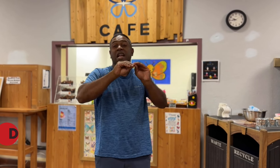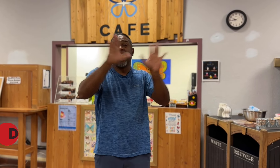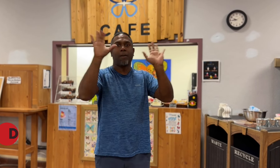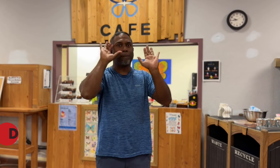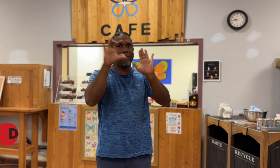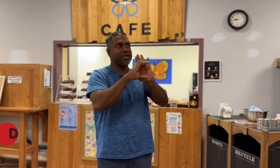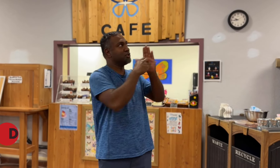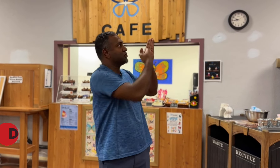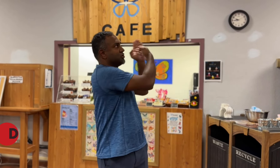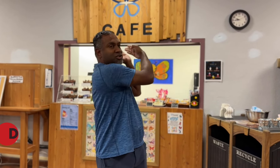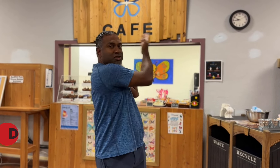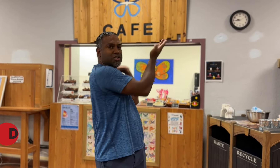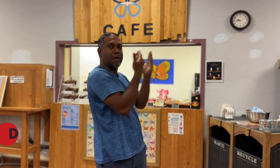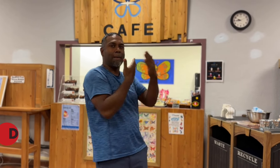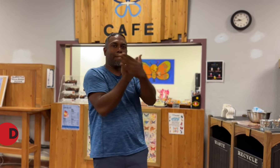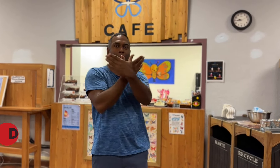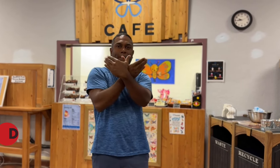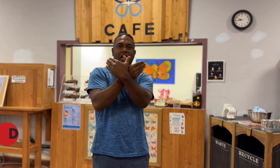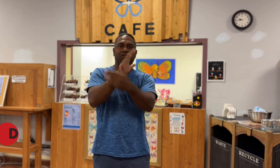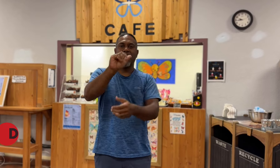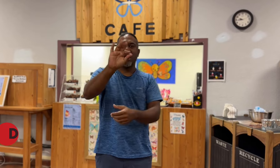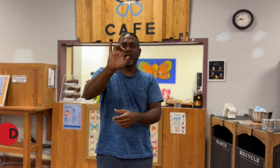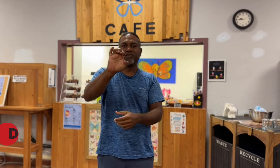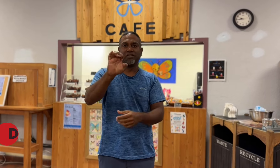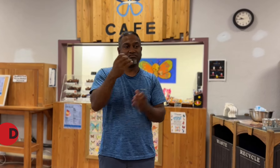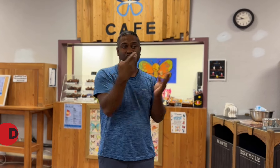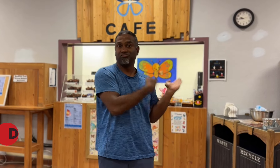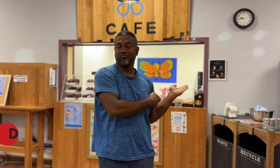when you get there with clear signage, "Butterfly Cafe".